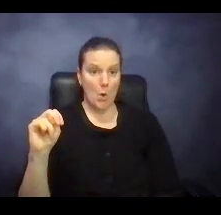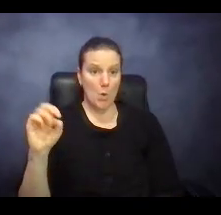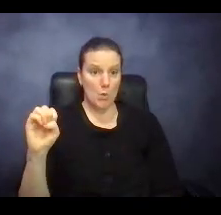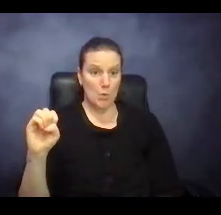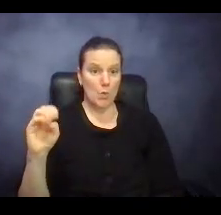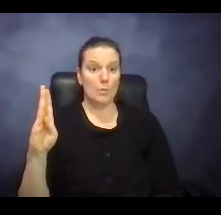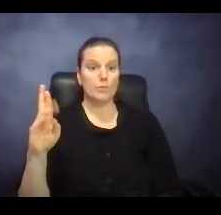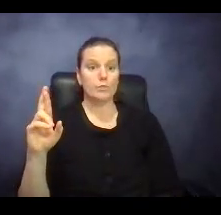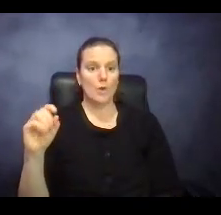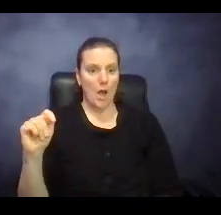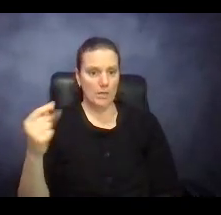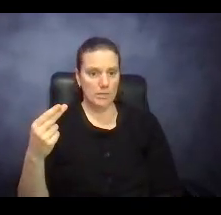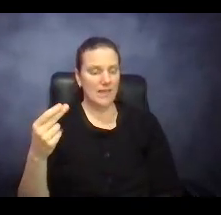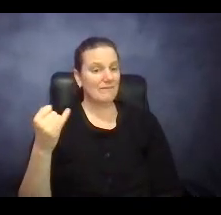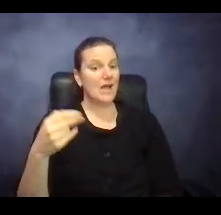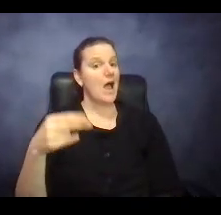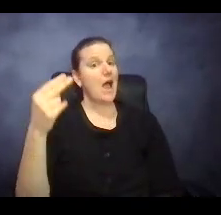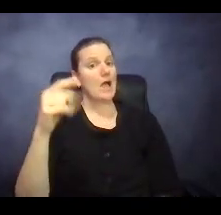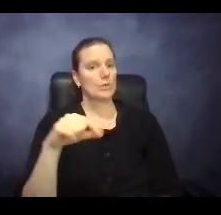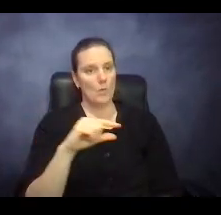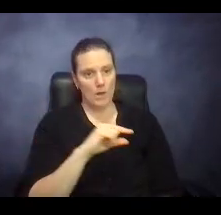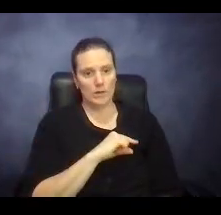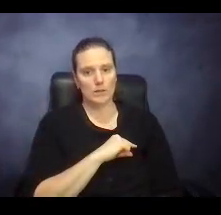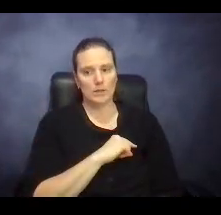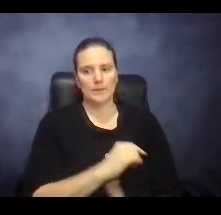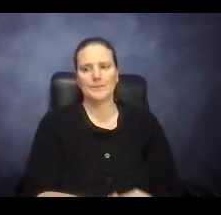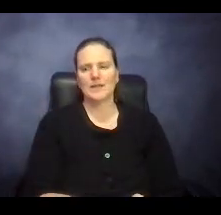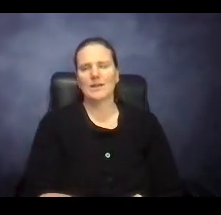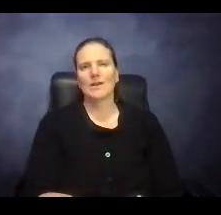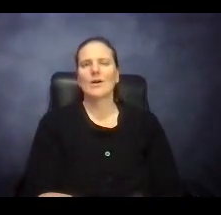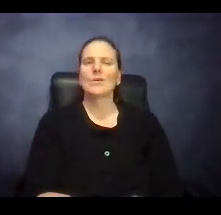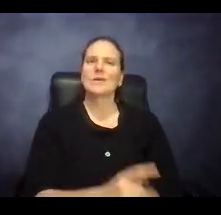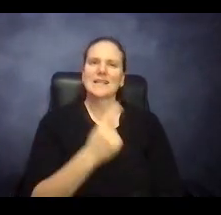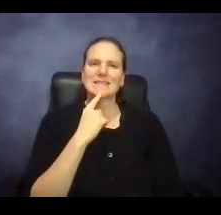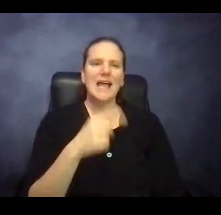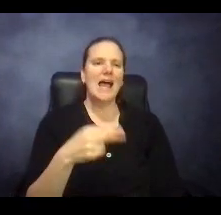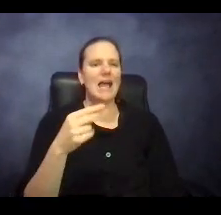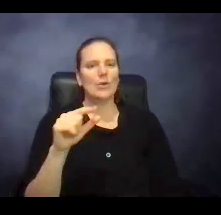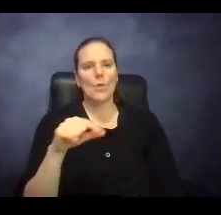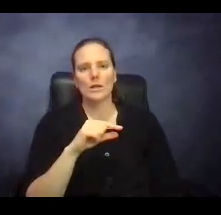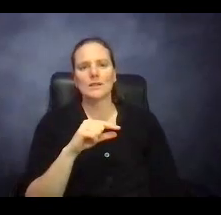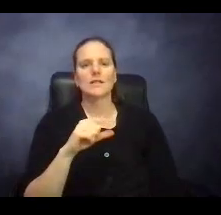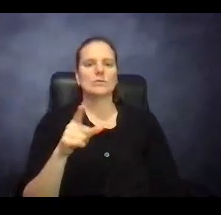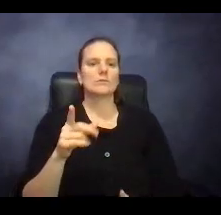So I think a protein shake, if it's a high quality one, you, and when I say high quality, you can go through a supplement company like a,